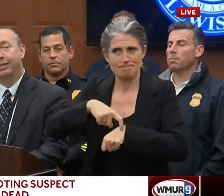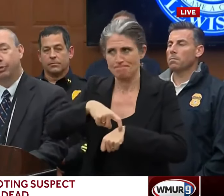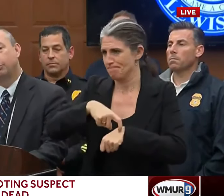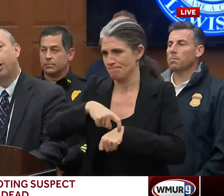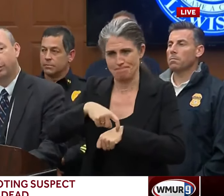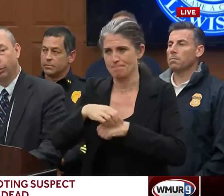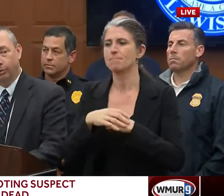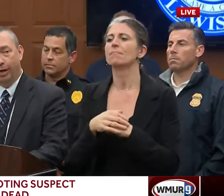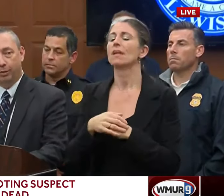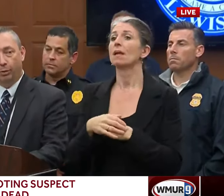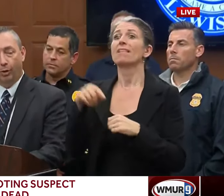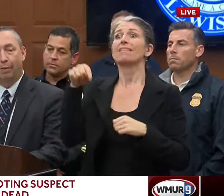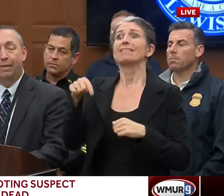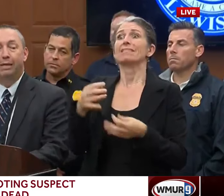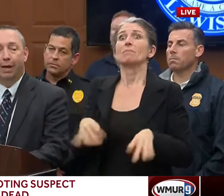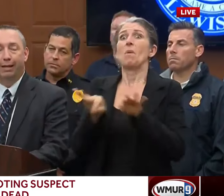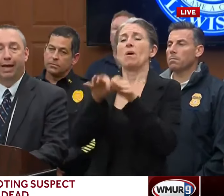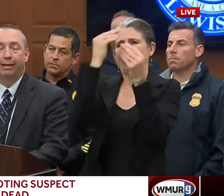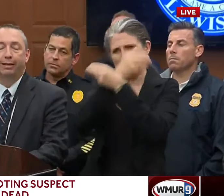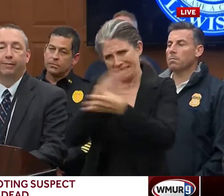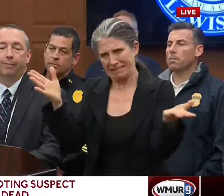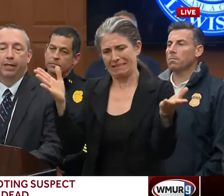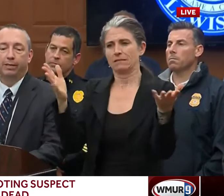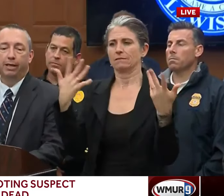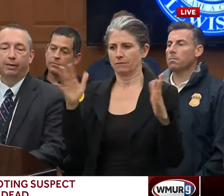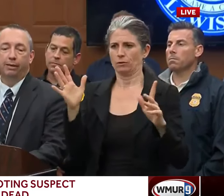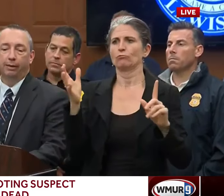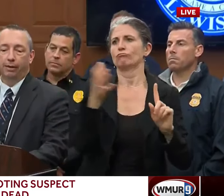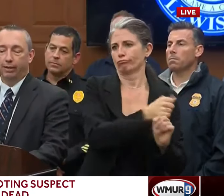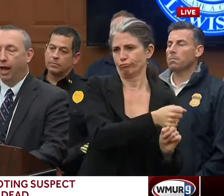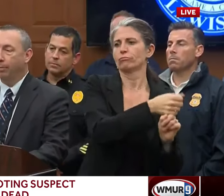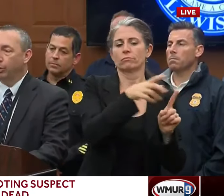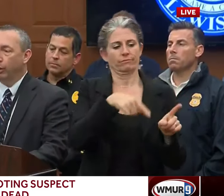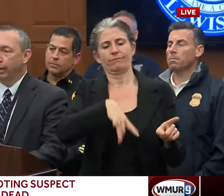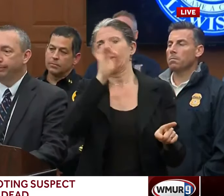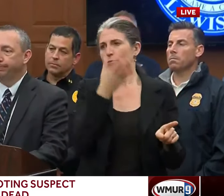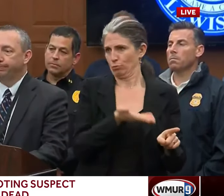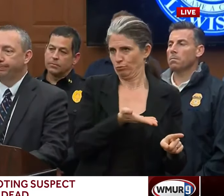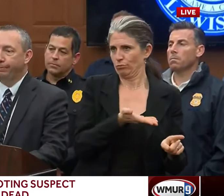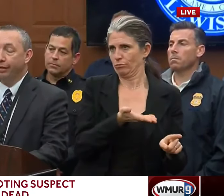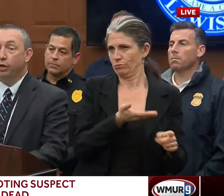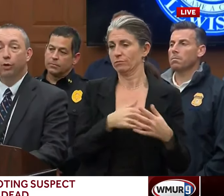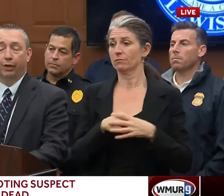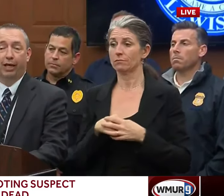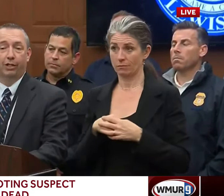WE WANTED TO MAKE SURE THAT WE GOT THIS INFORMATION OUT AS FAST AS POSSIBLE AND AS RESPONSIBLE AS POSSIBLE.